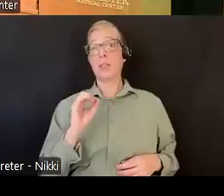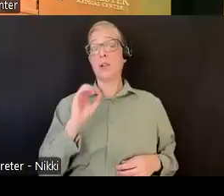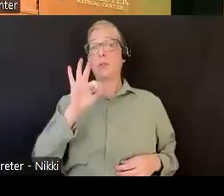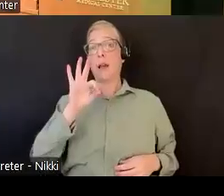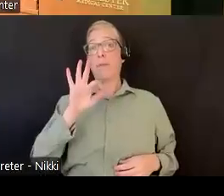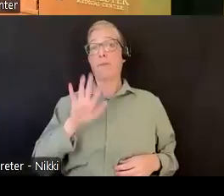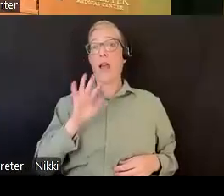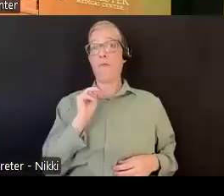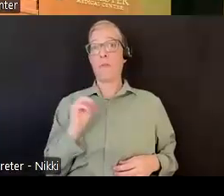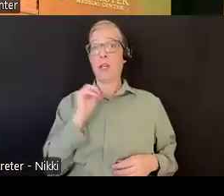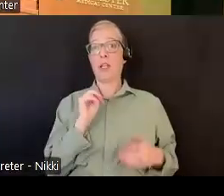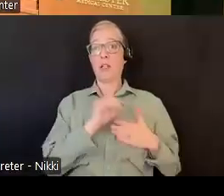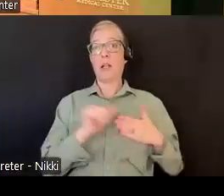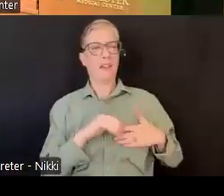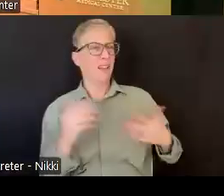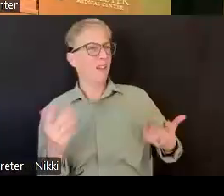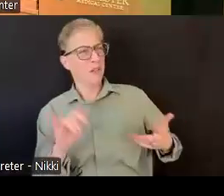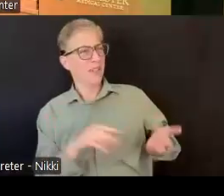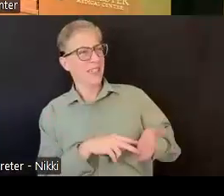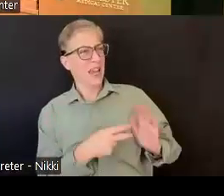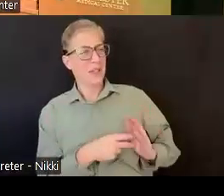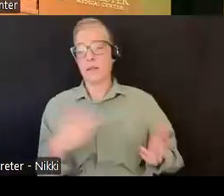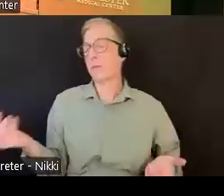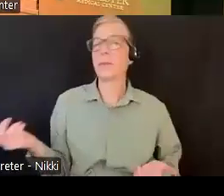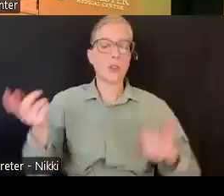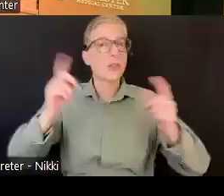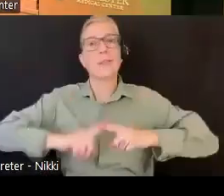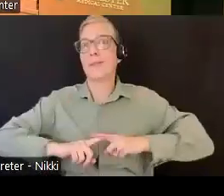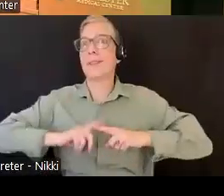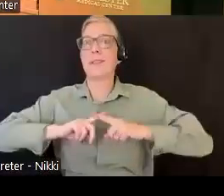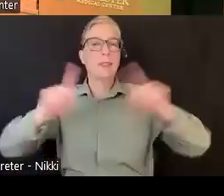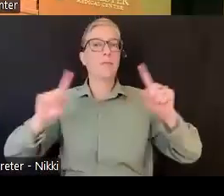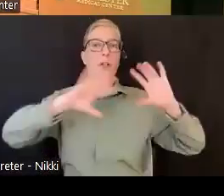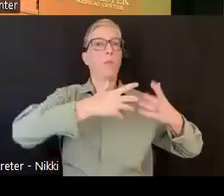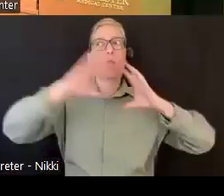a different scale of sort of so I don't have to make as much money and was able to sort of say